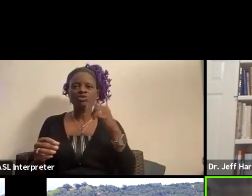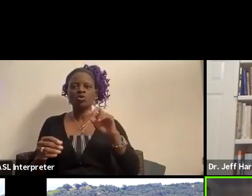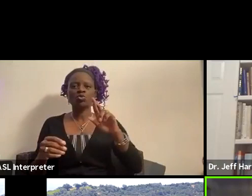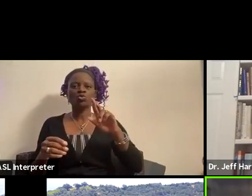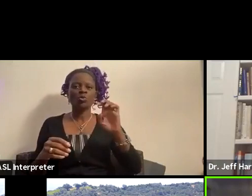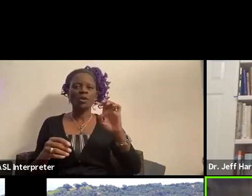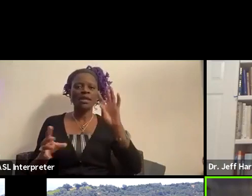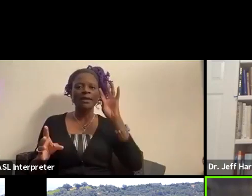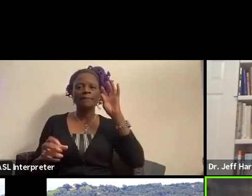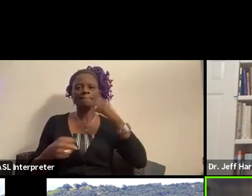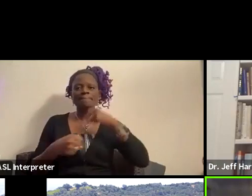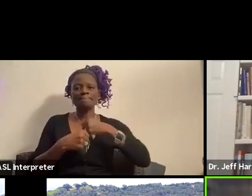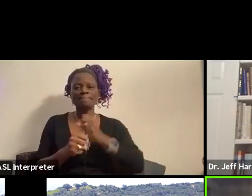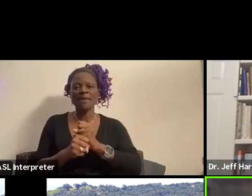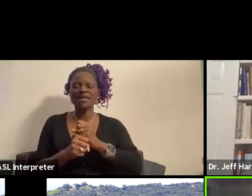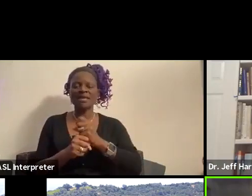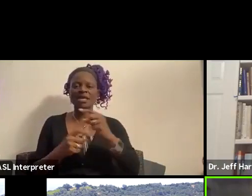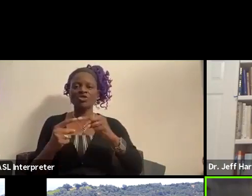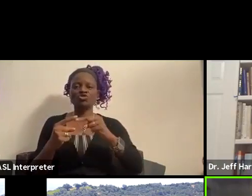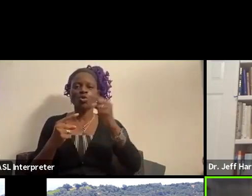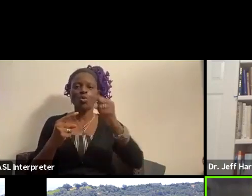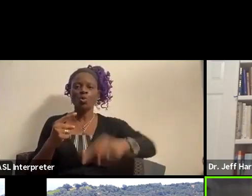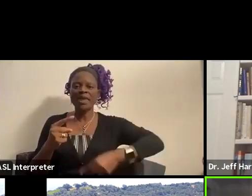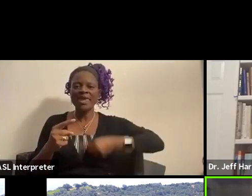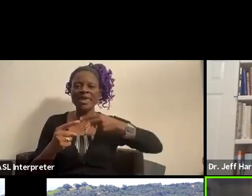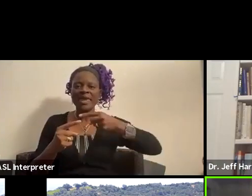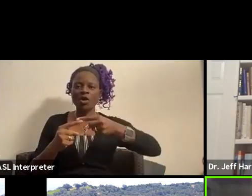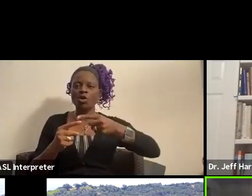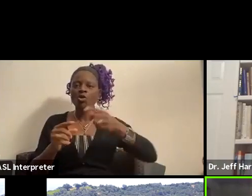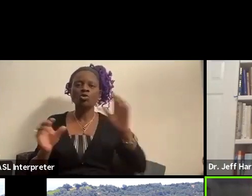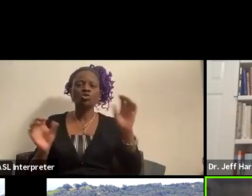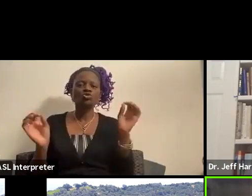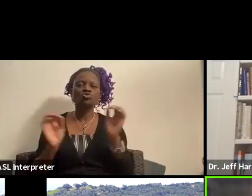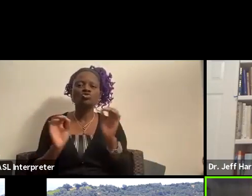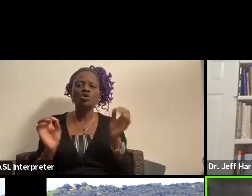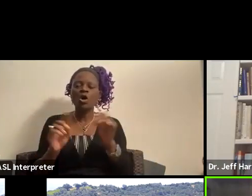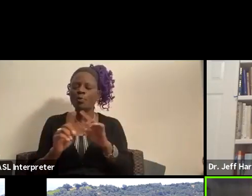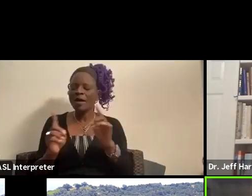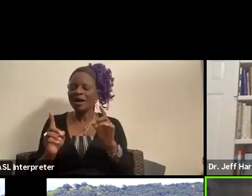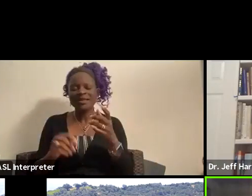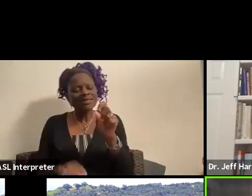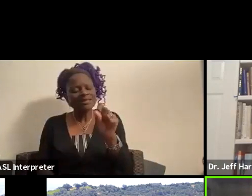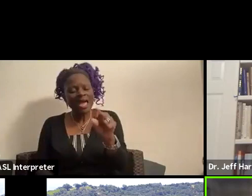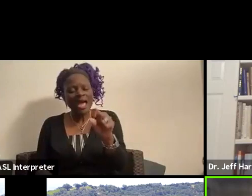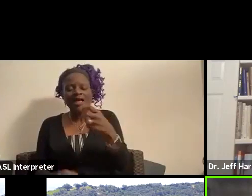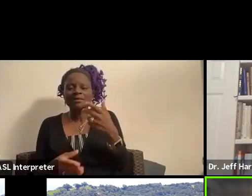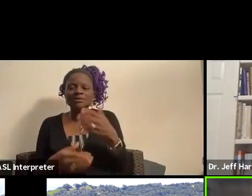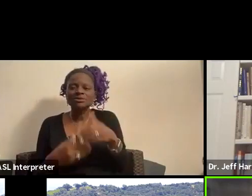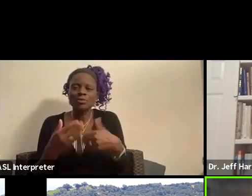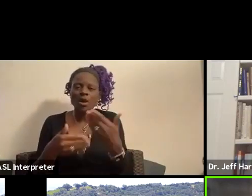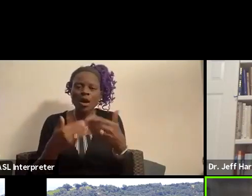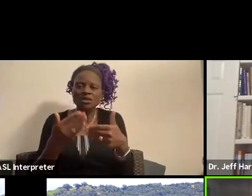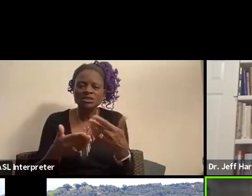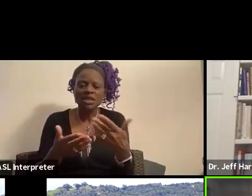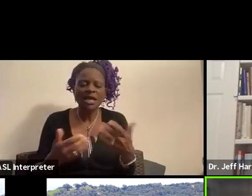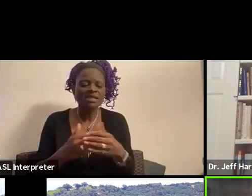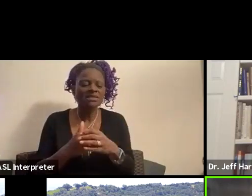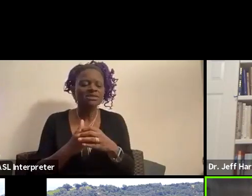So I think there is some centralized process that's still controlling what our school districts do. I don't know. Dr.